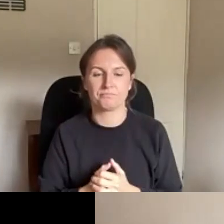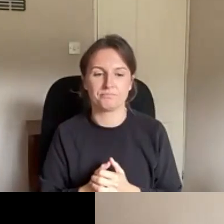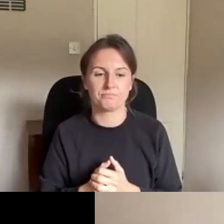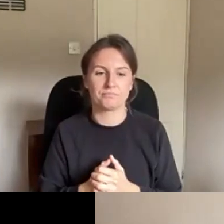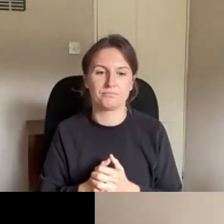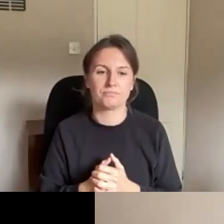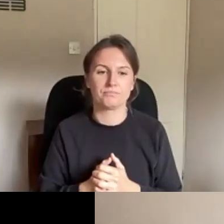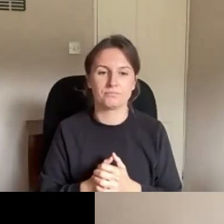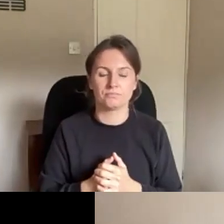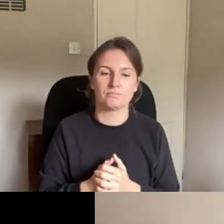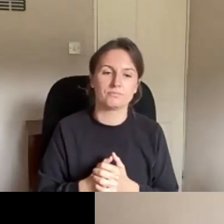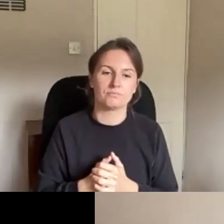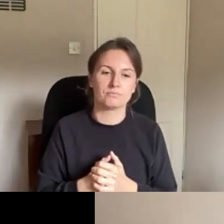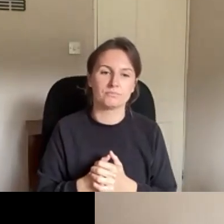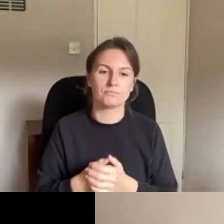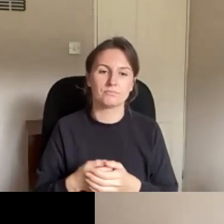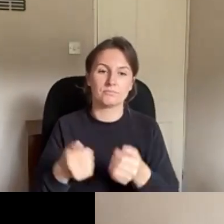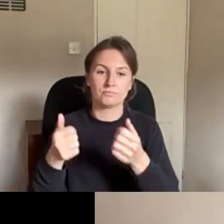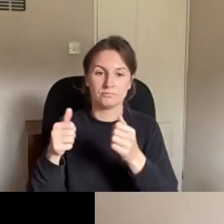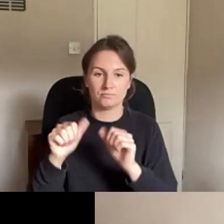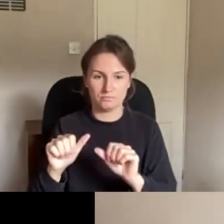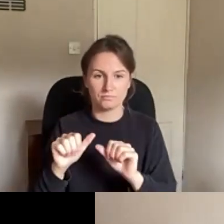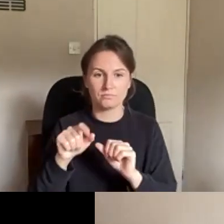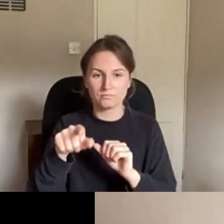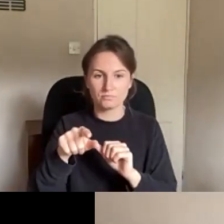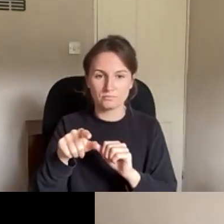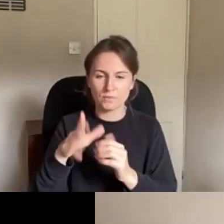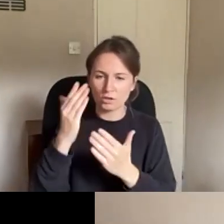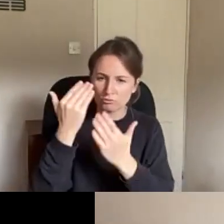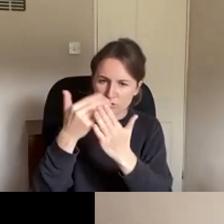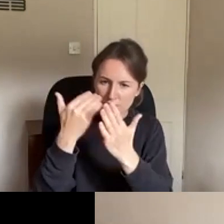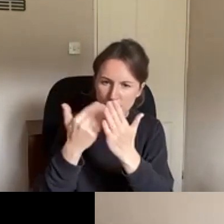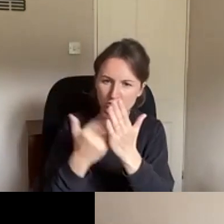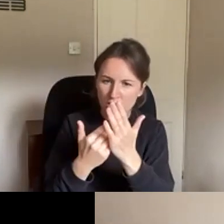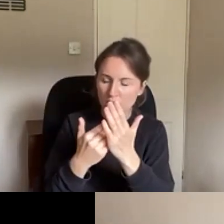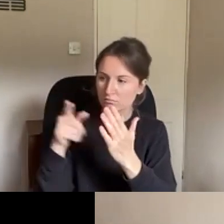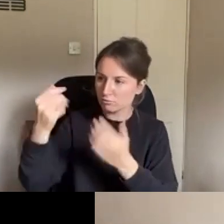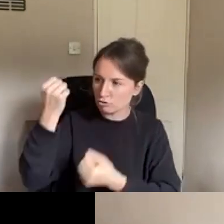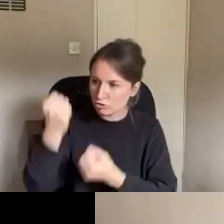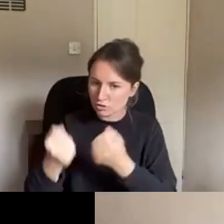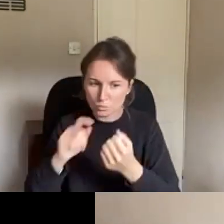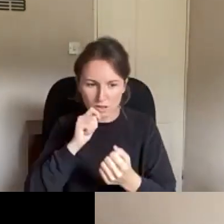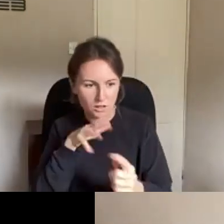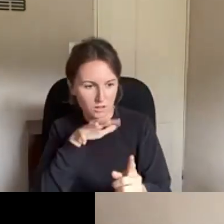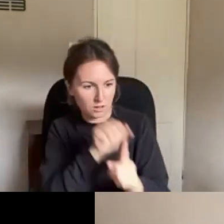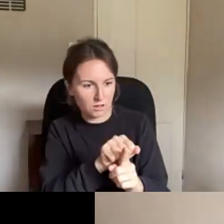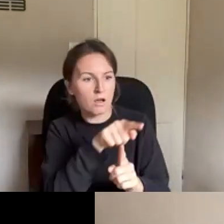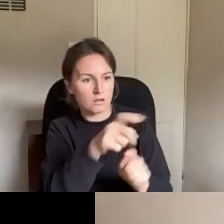Another one we've got here is what specific criteria will the judges prioritize when evaluating projects in the digital inclusion category?